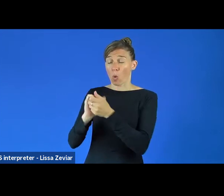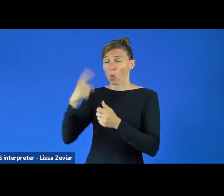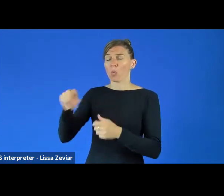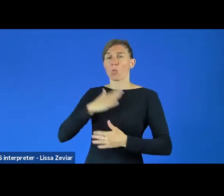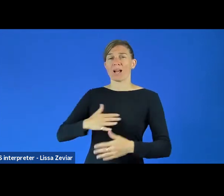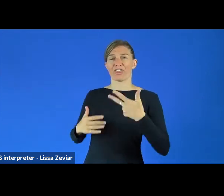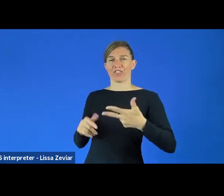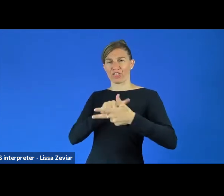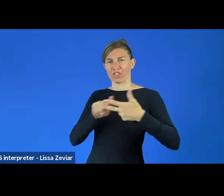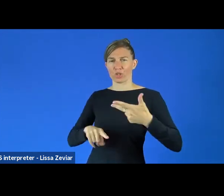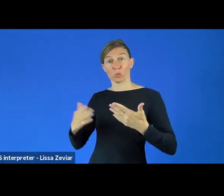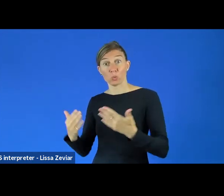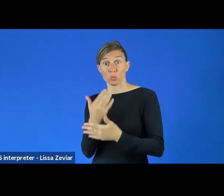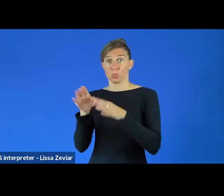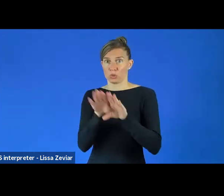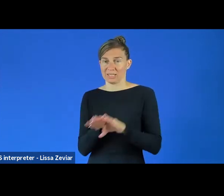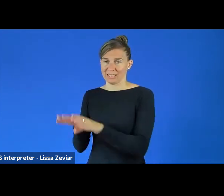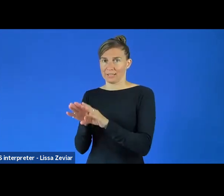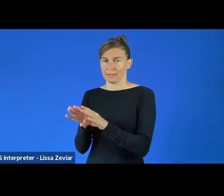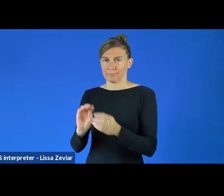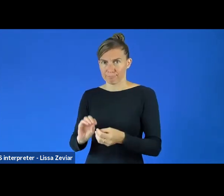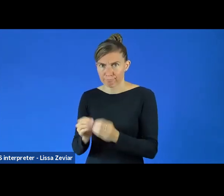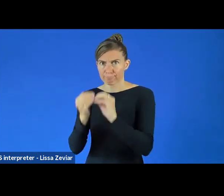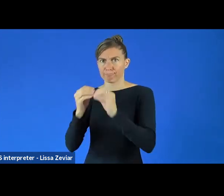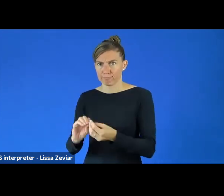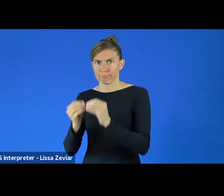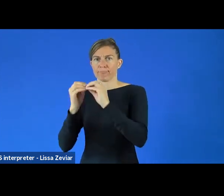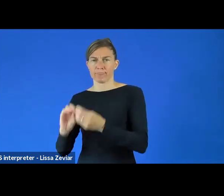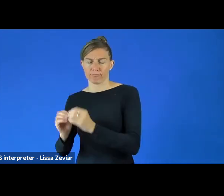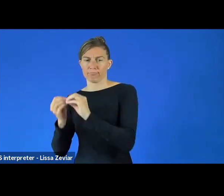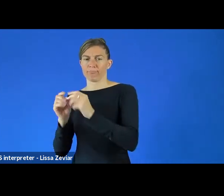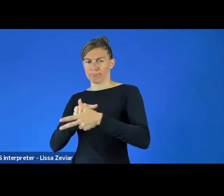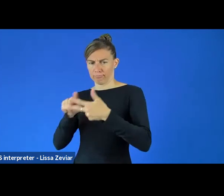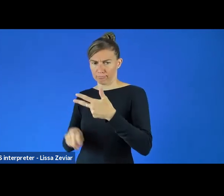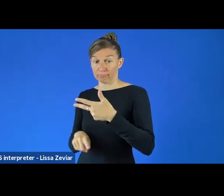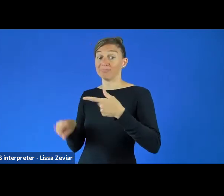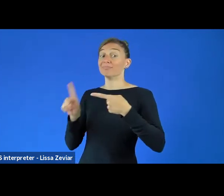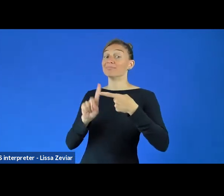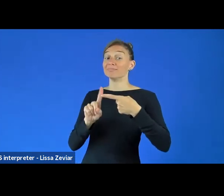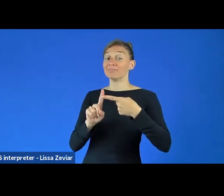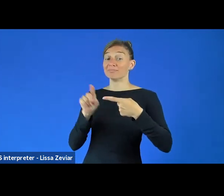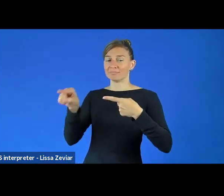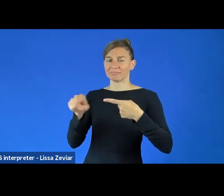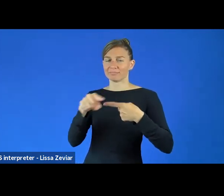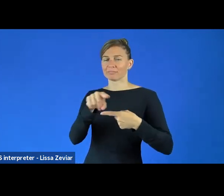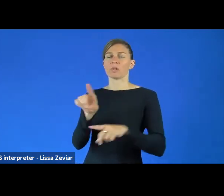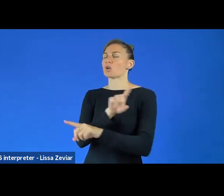One of them will be about the non-digital information related to products.